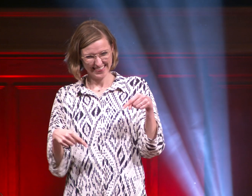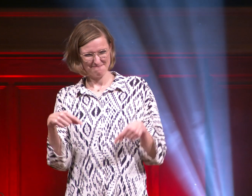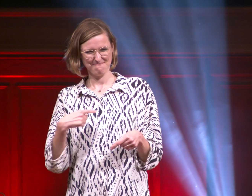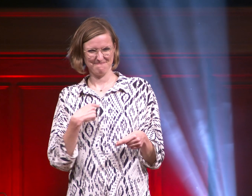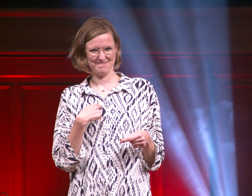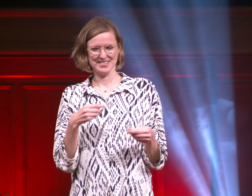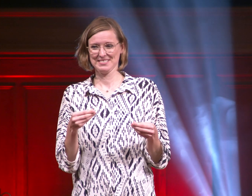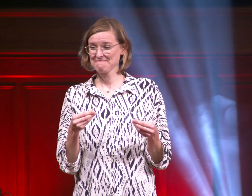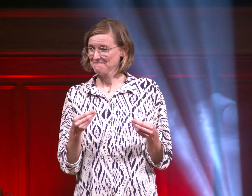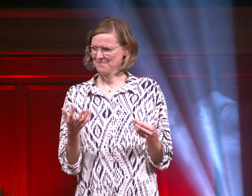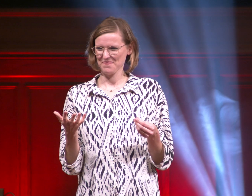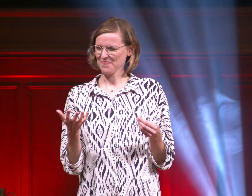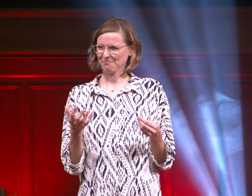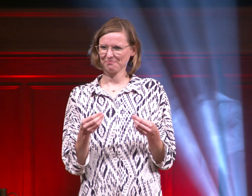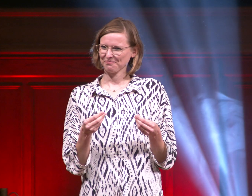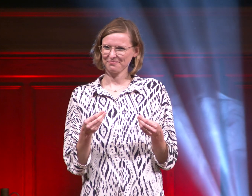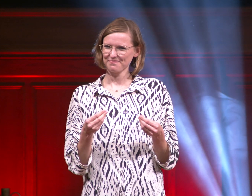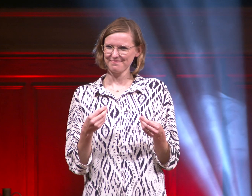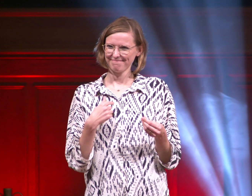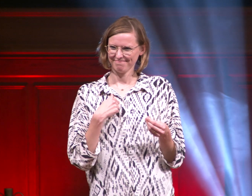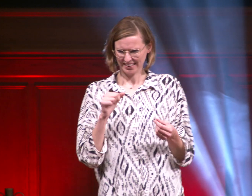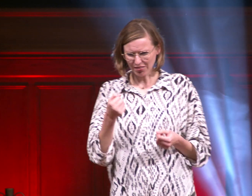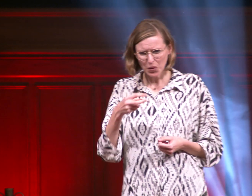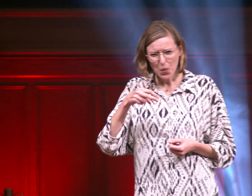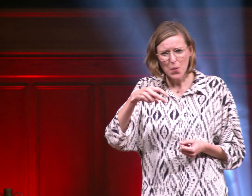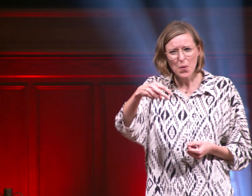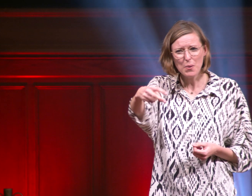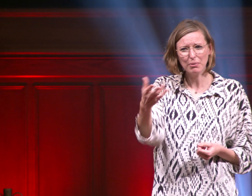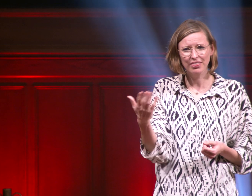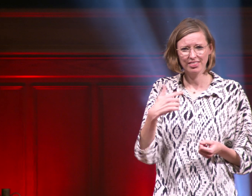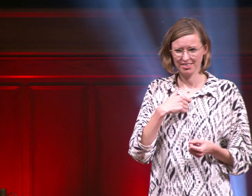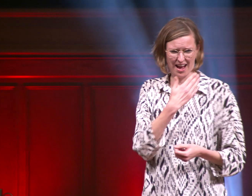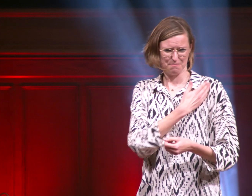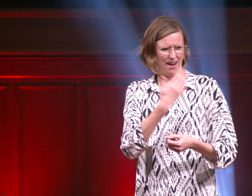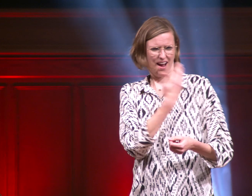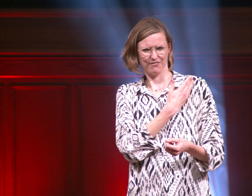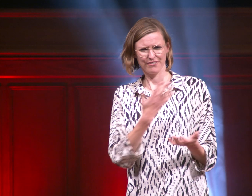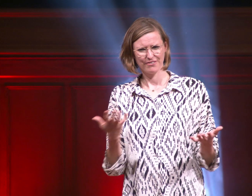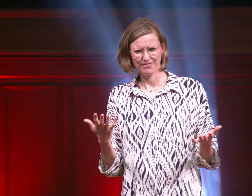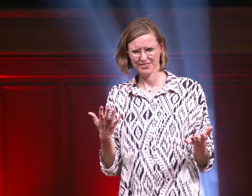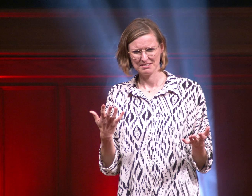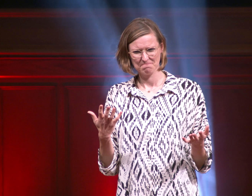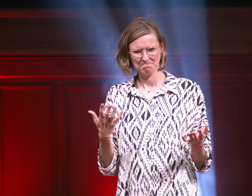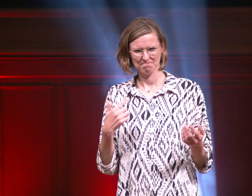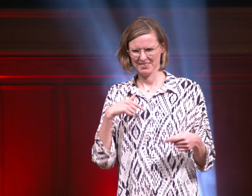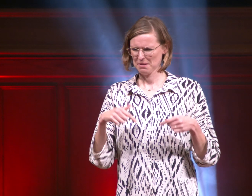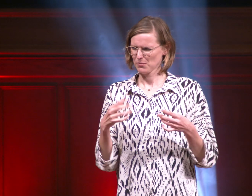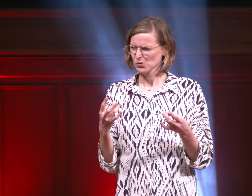and I was like, "I have a handicap?" I can walk. I'm not missing an arm.